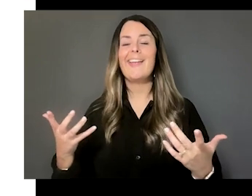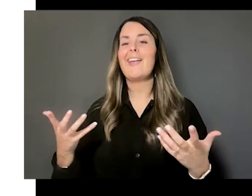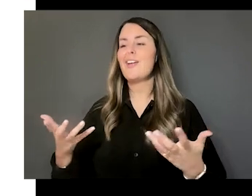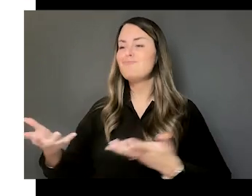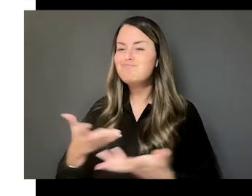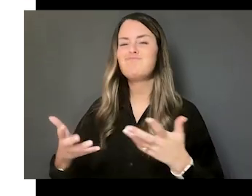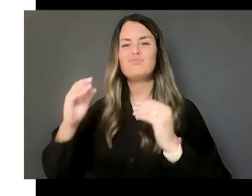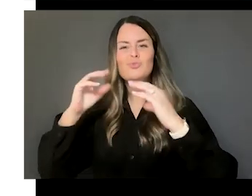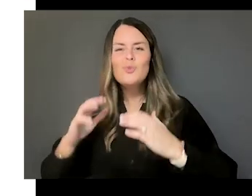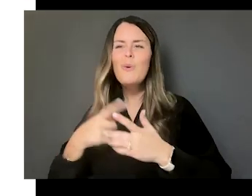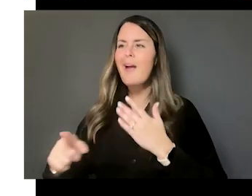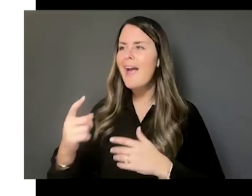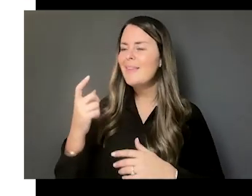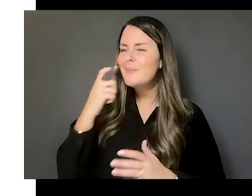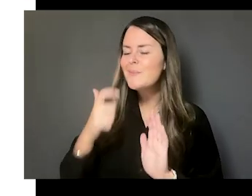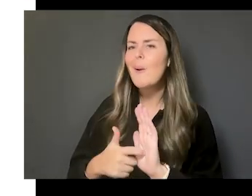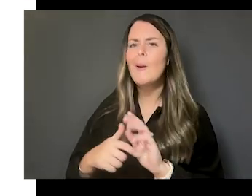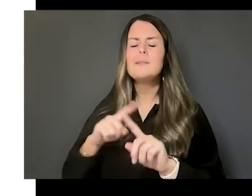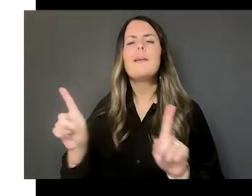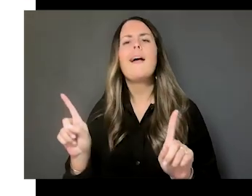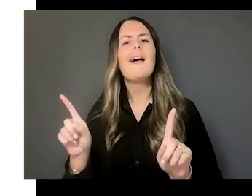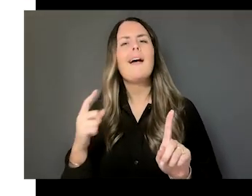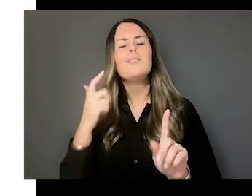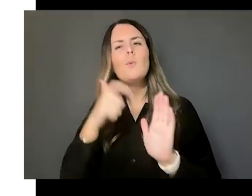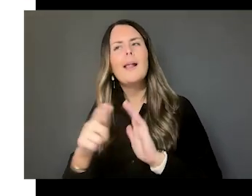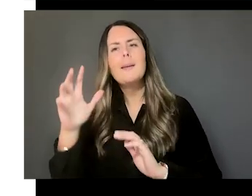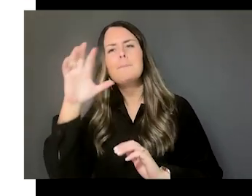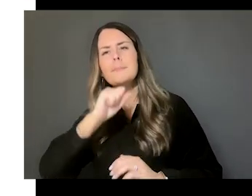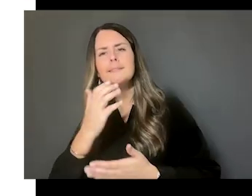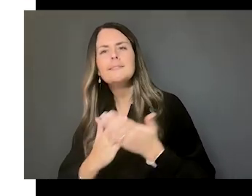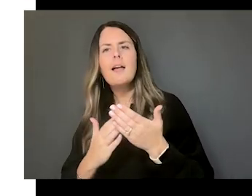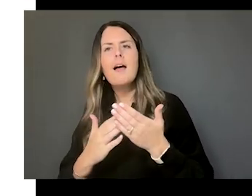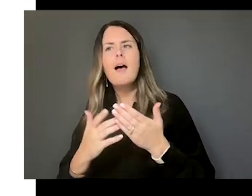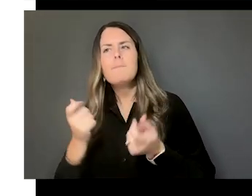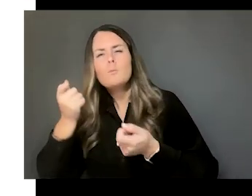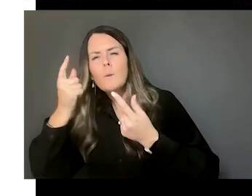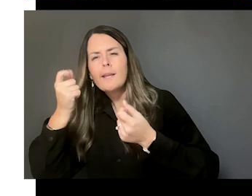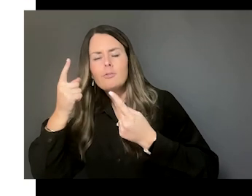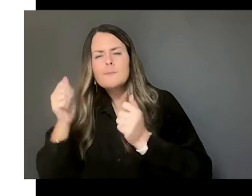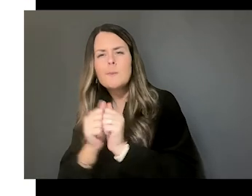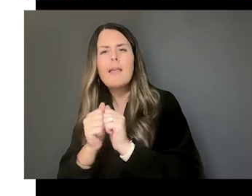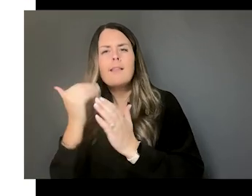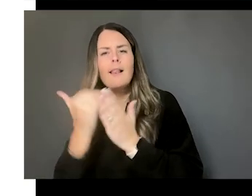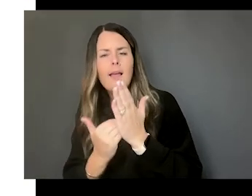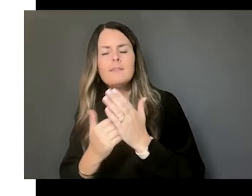and what they were seeing, but they were missing some coherence across lessons. So I have this task, now what?